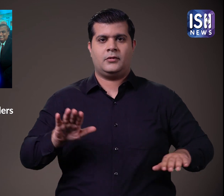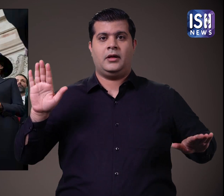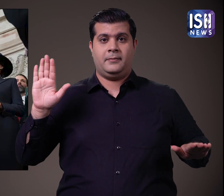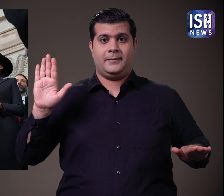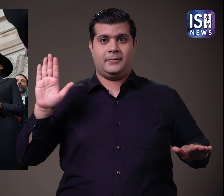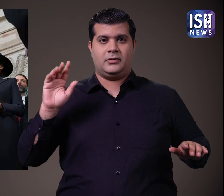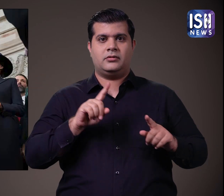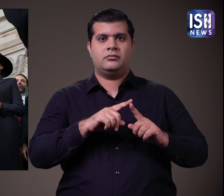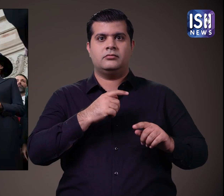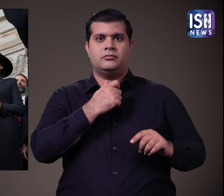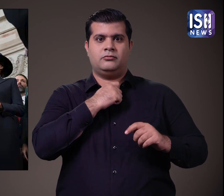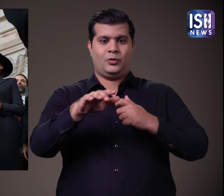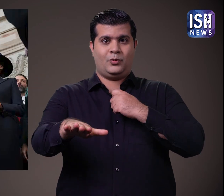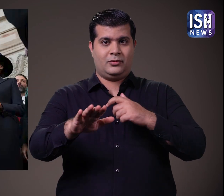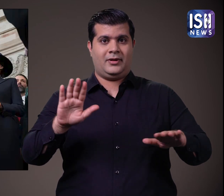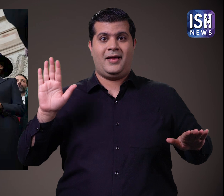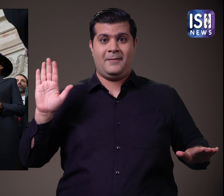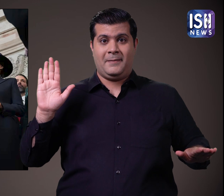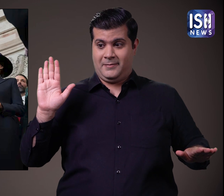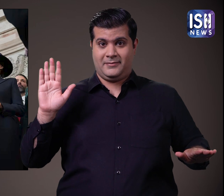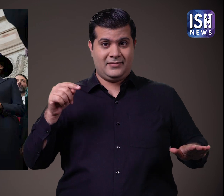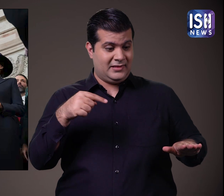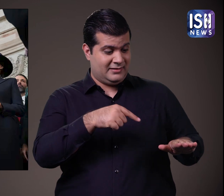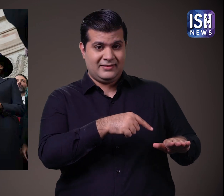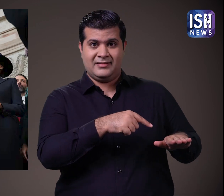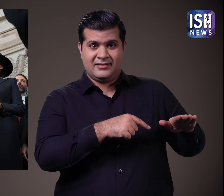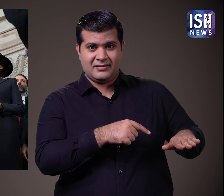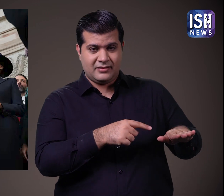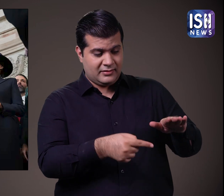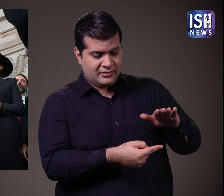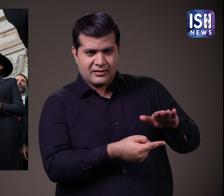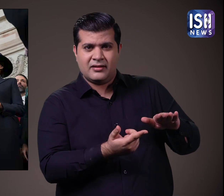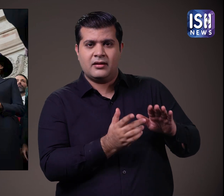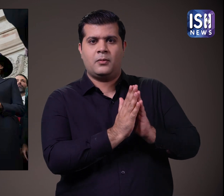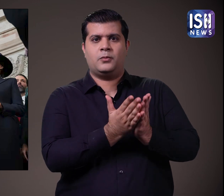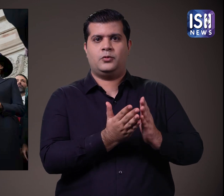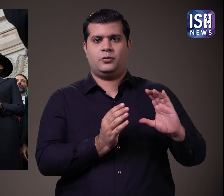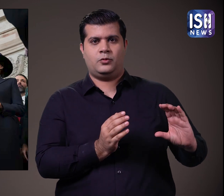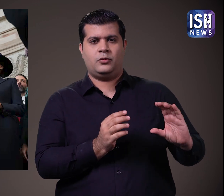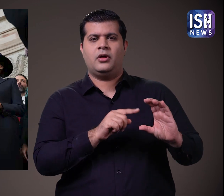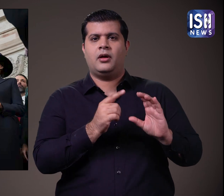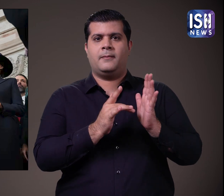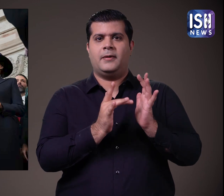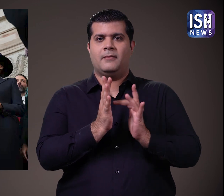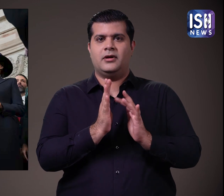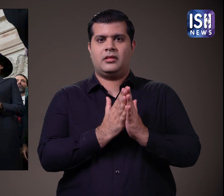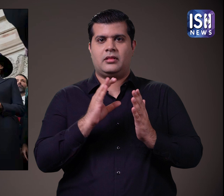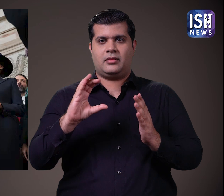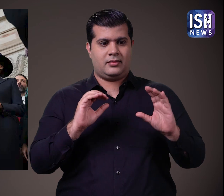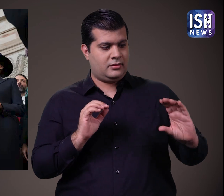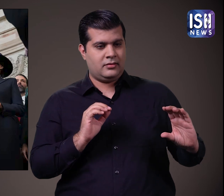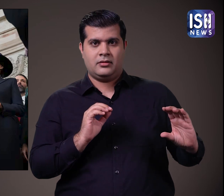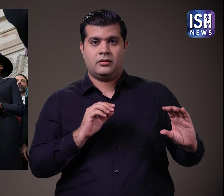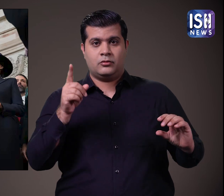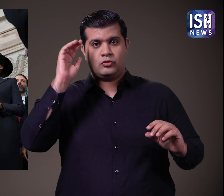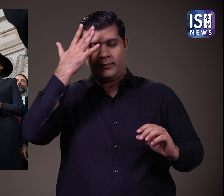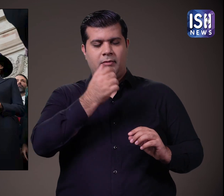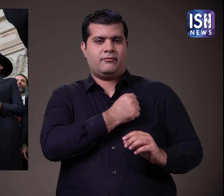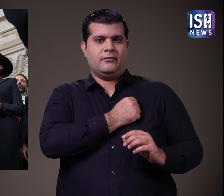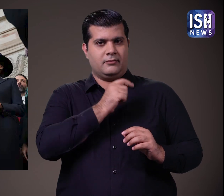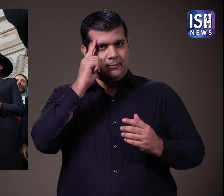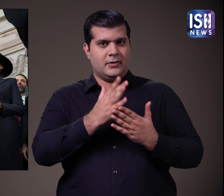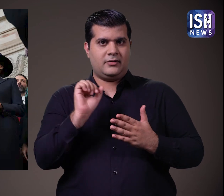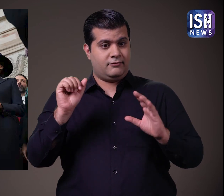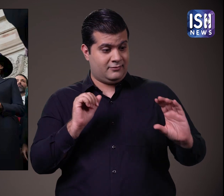While taking oath, Trump had to raise his right hand and place his left hand on the bible, which he believes in.